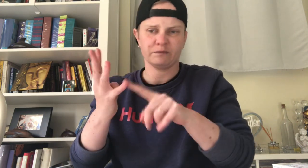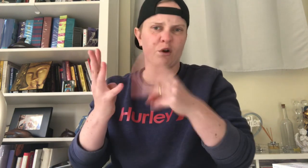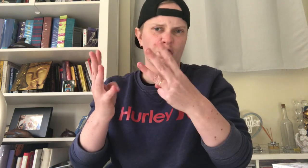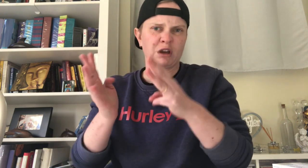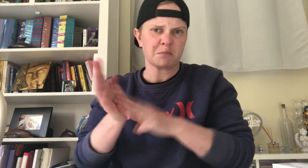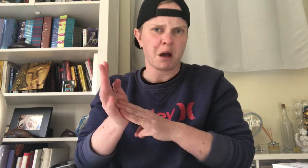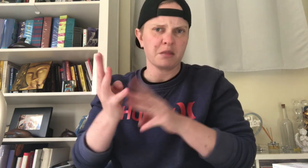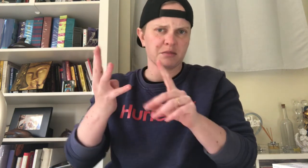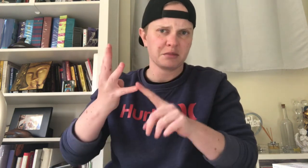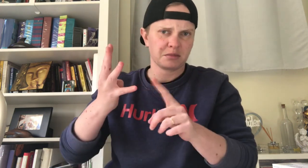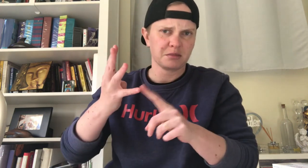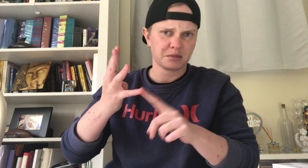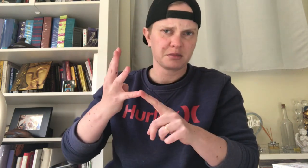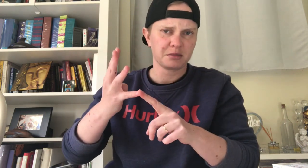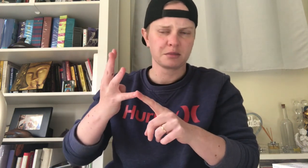for the 3 months interval shot